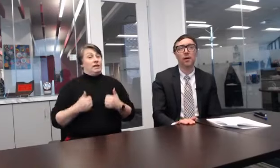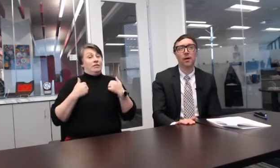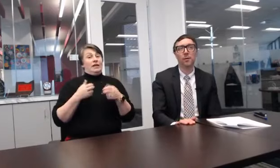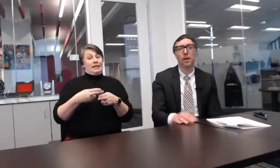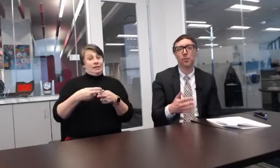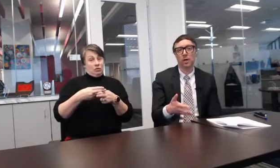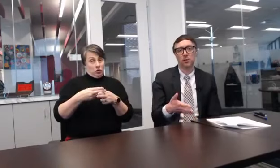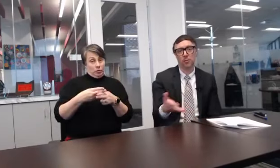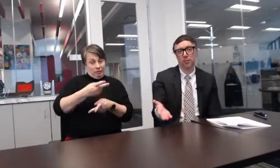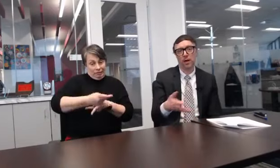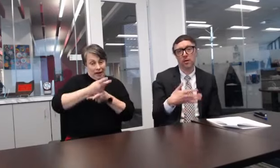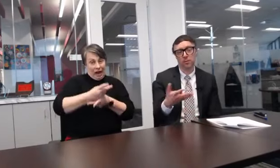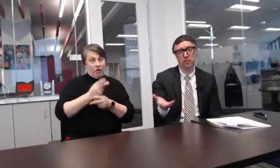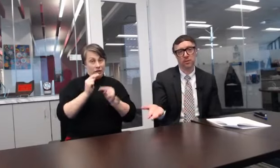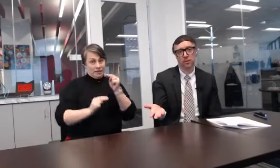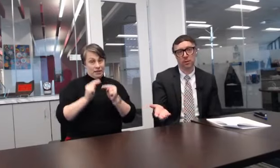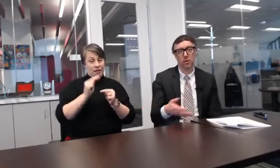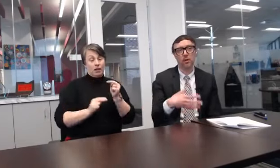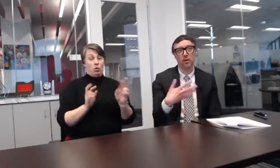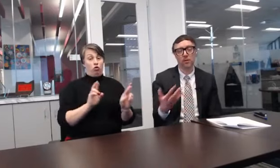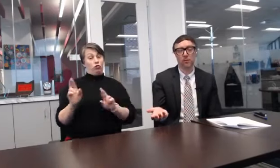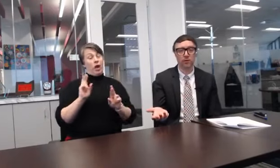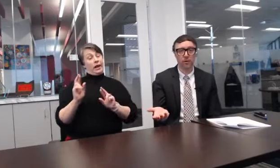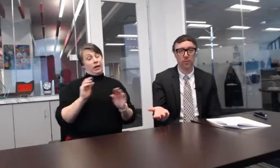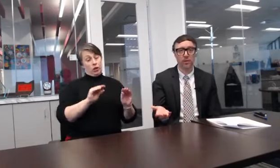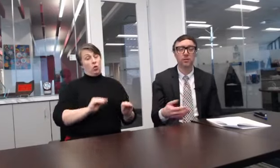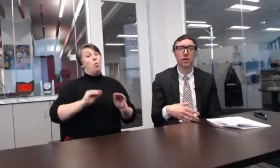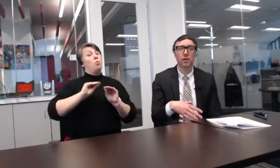and want to move out and want to live in the community with their families.